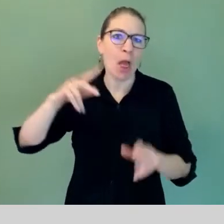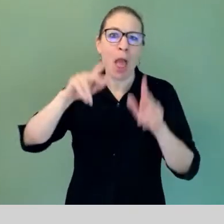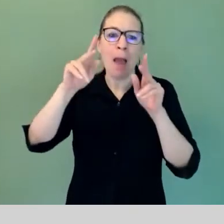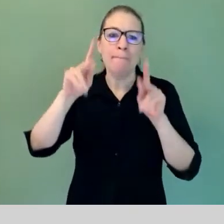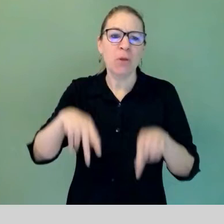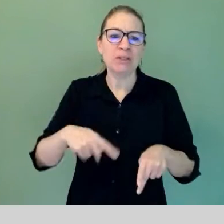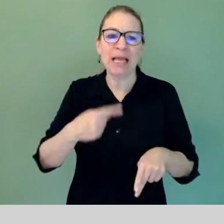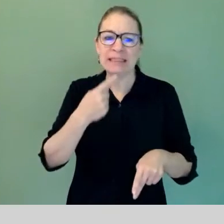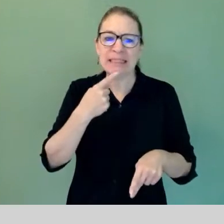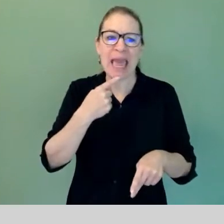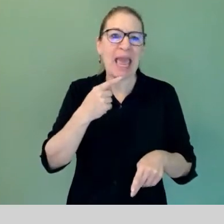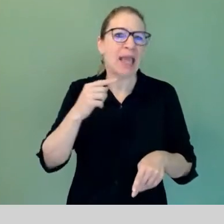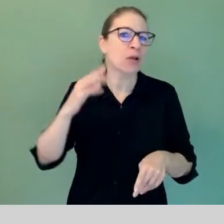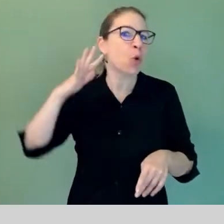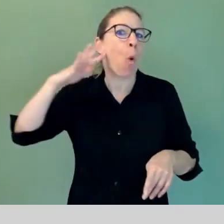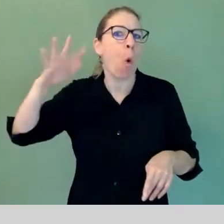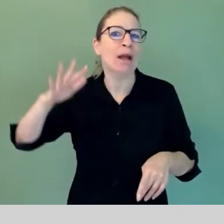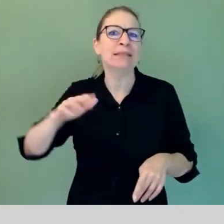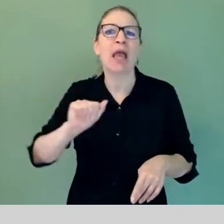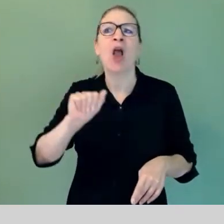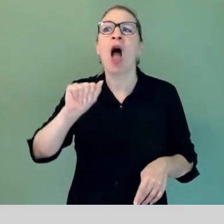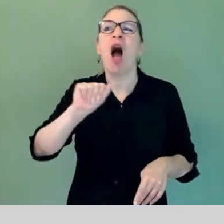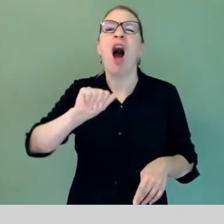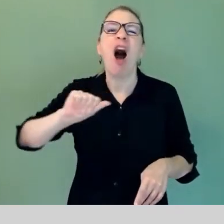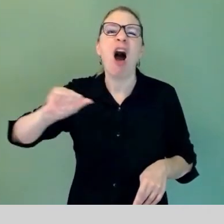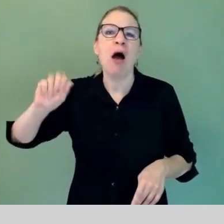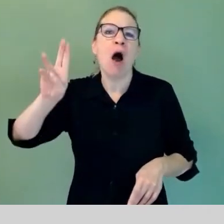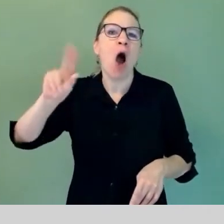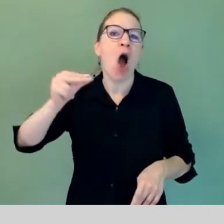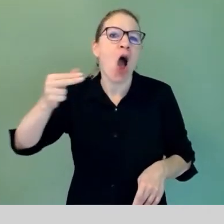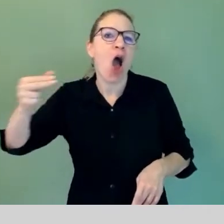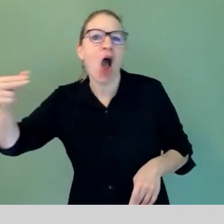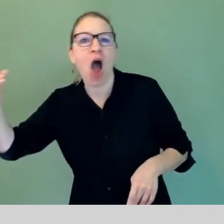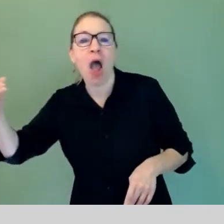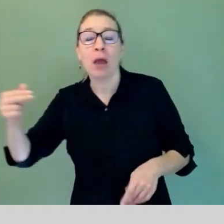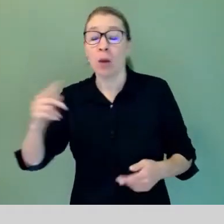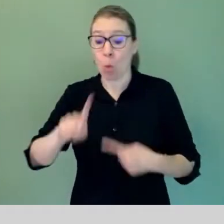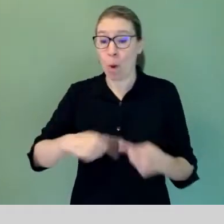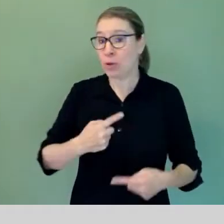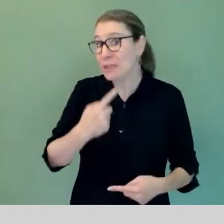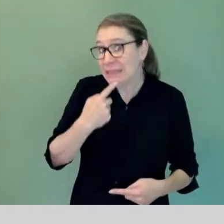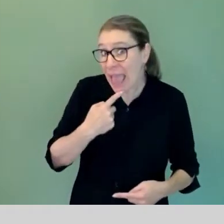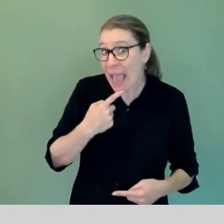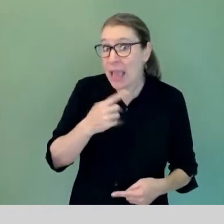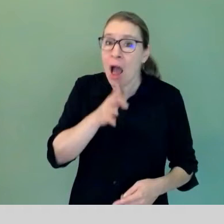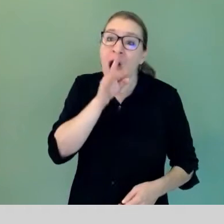where somebody is just saying a wall, but like ahh. Now what happens is when you're saying this, you may not feel it,